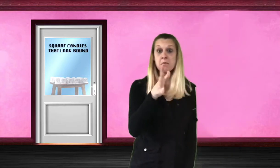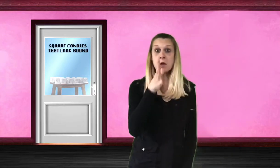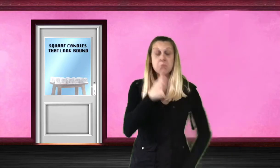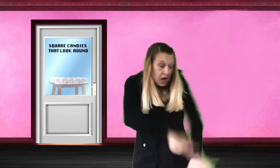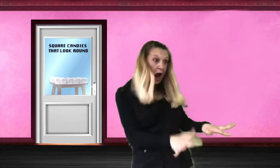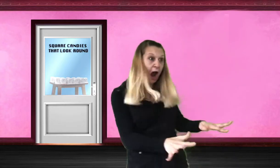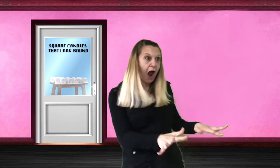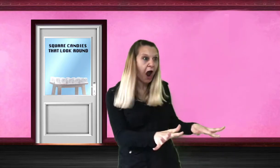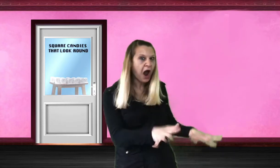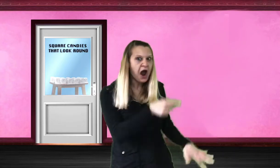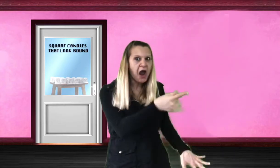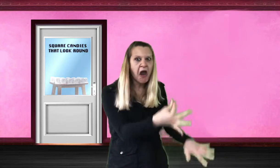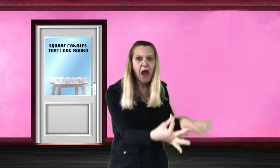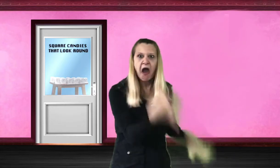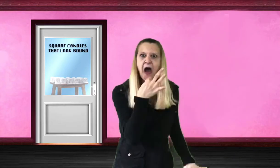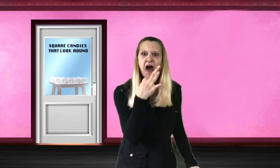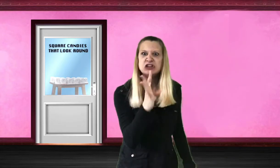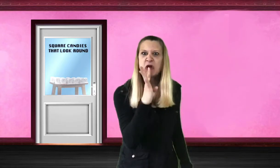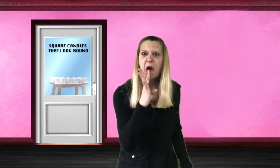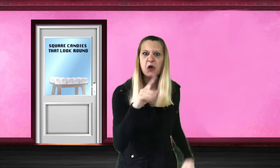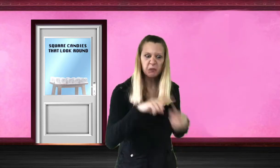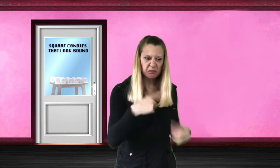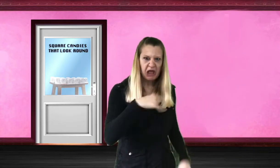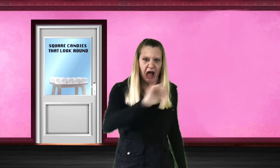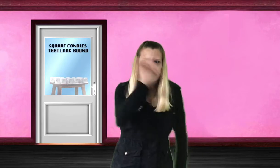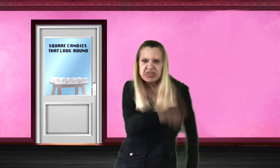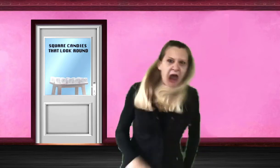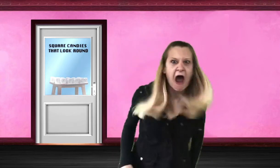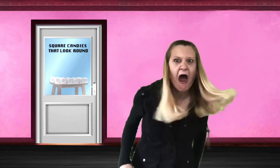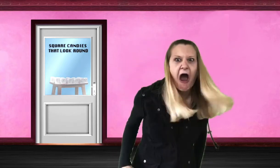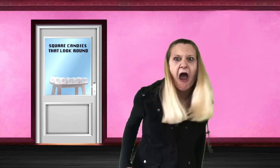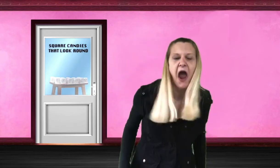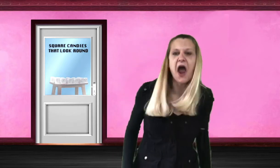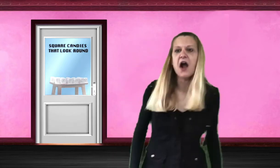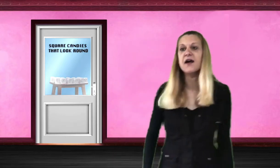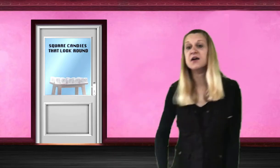"How dare you speak to me like that!" shouted Mrs. Salt.